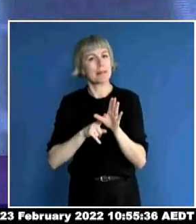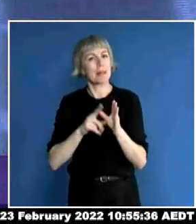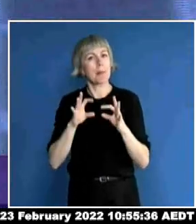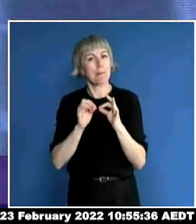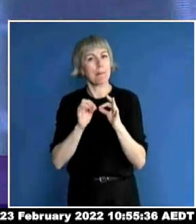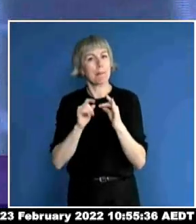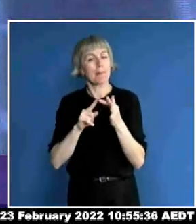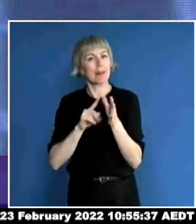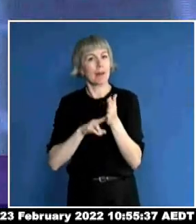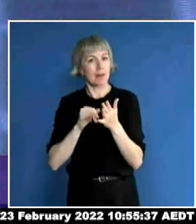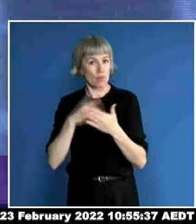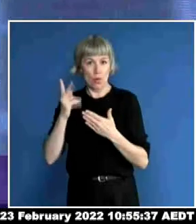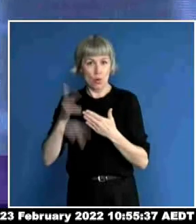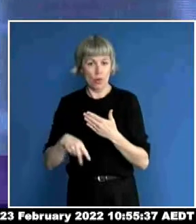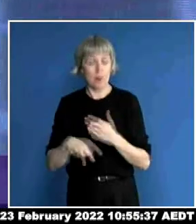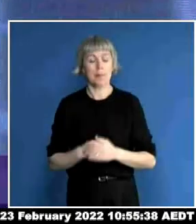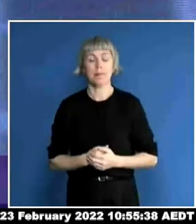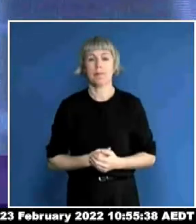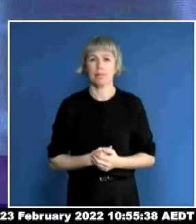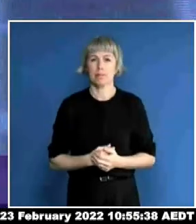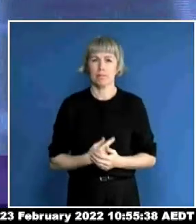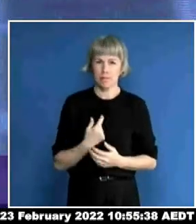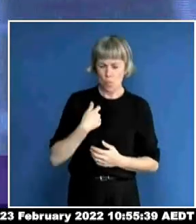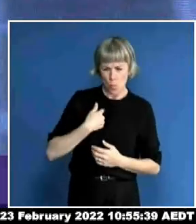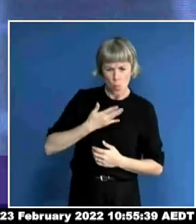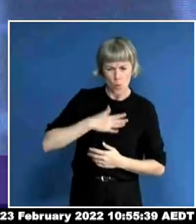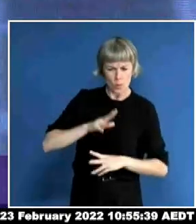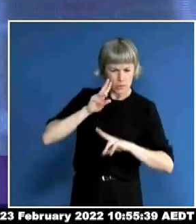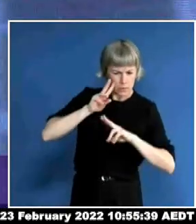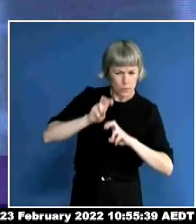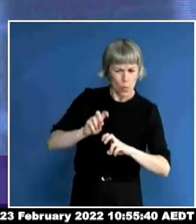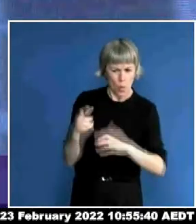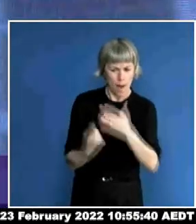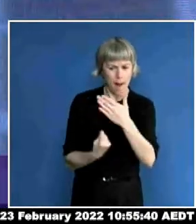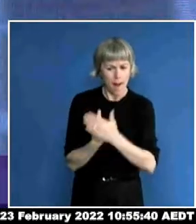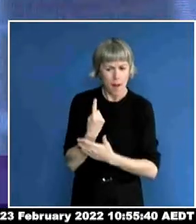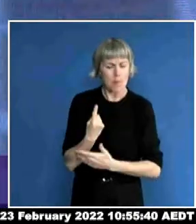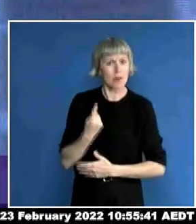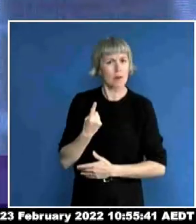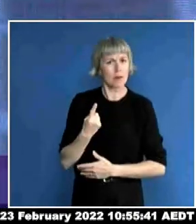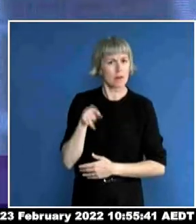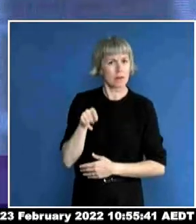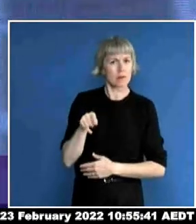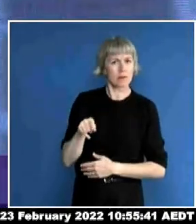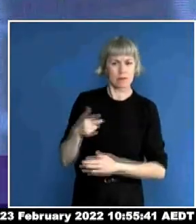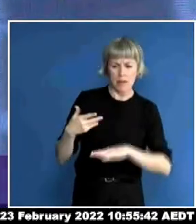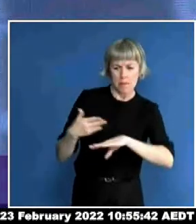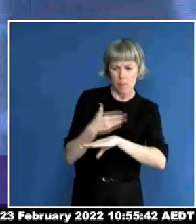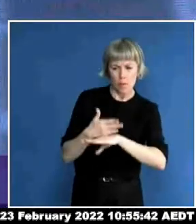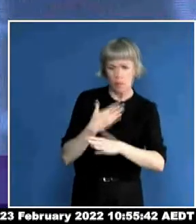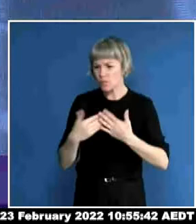arrangements. The final witness on the Mzia case study will be Marcella Romero.